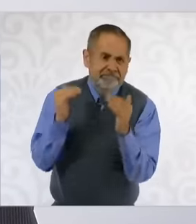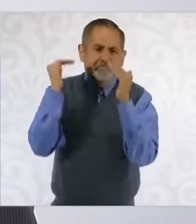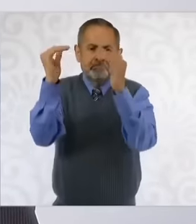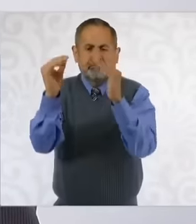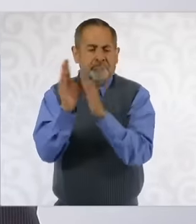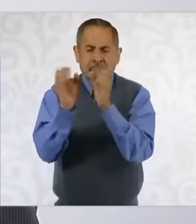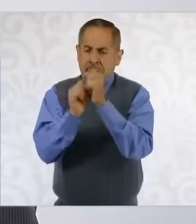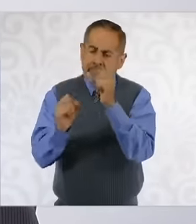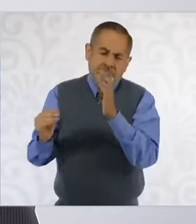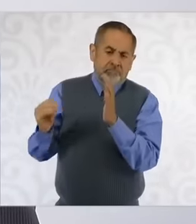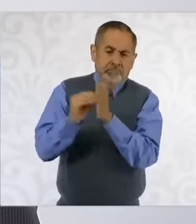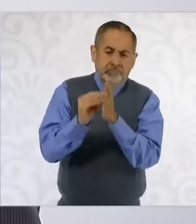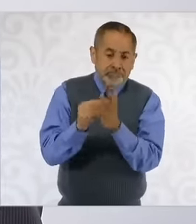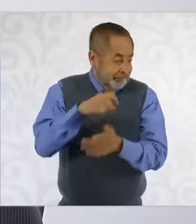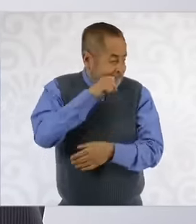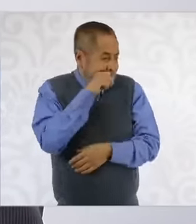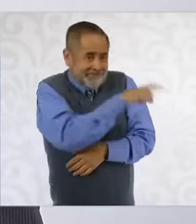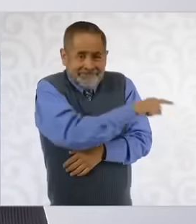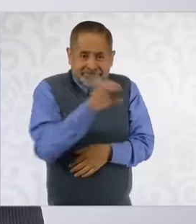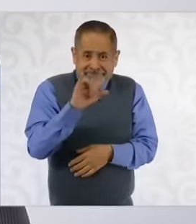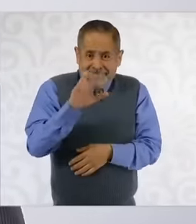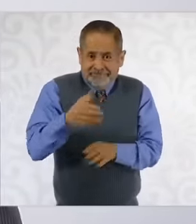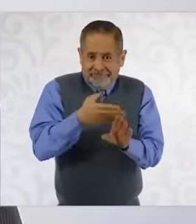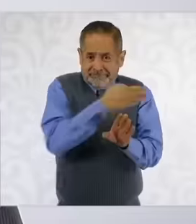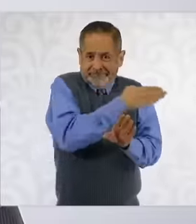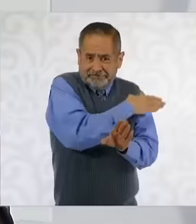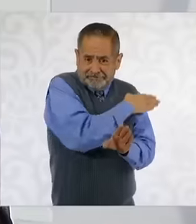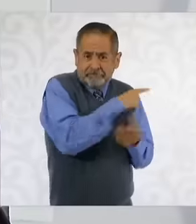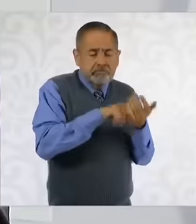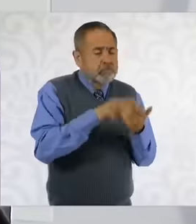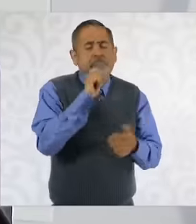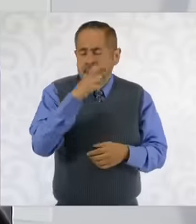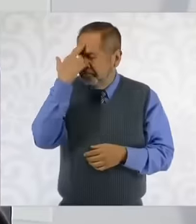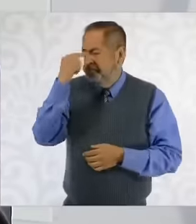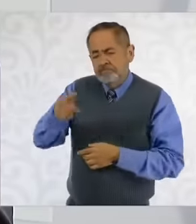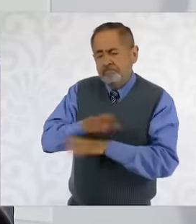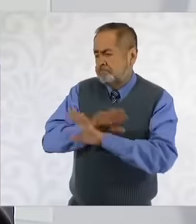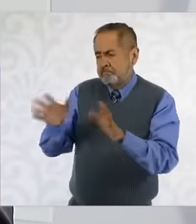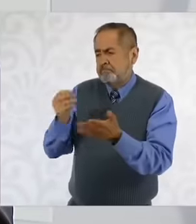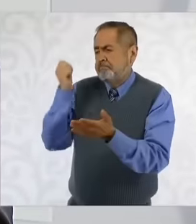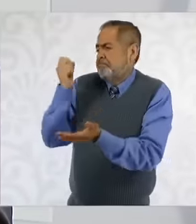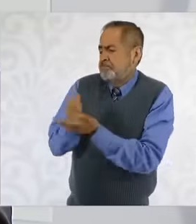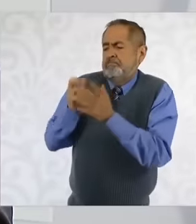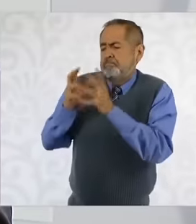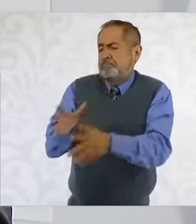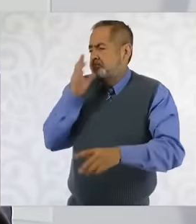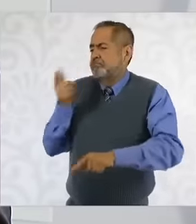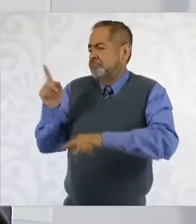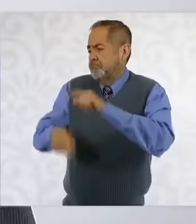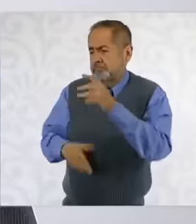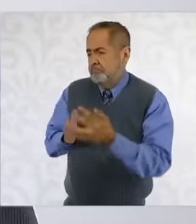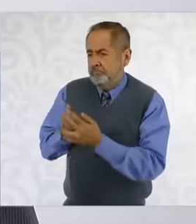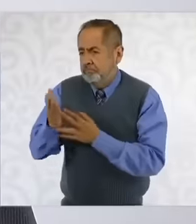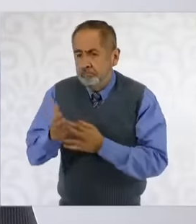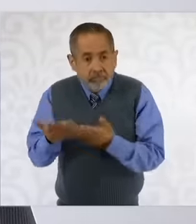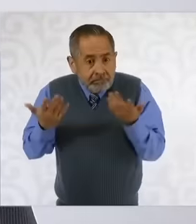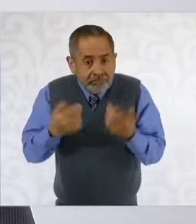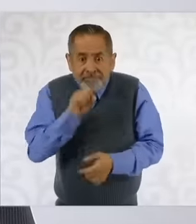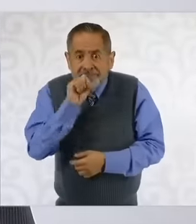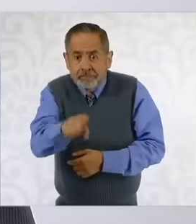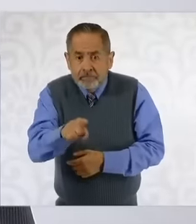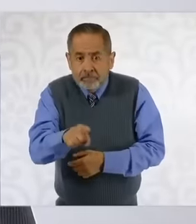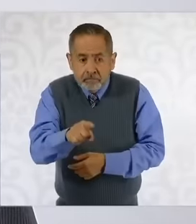in this jurisprudence due to contradiction of the thesis of 2021, they are not susceptible to